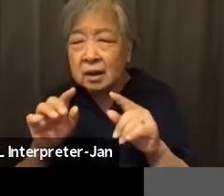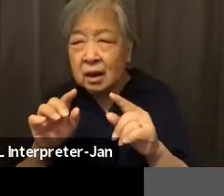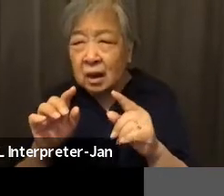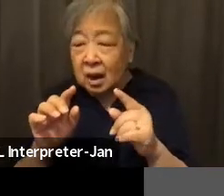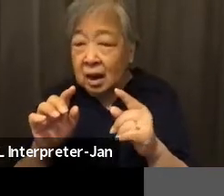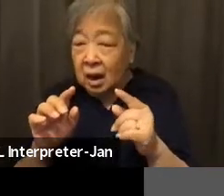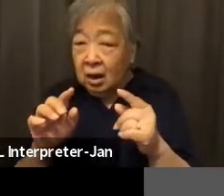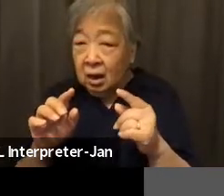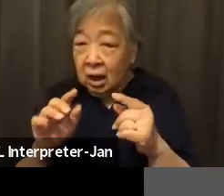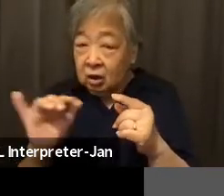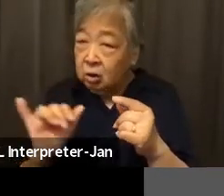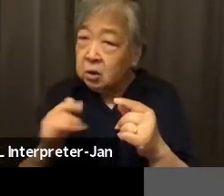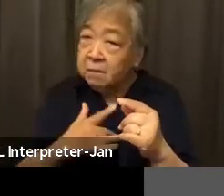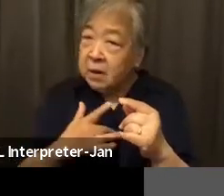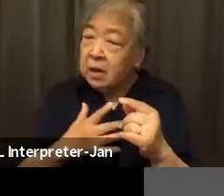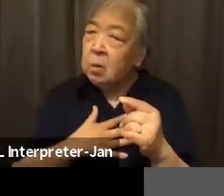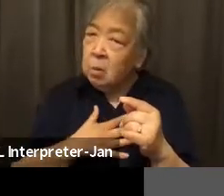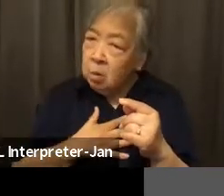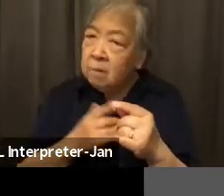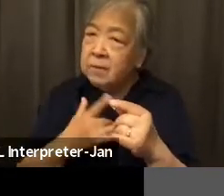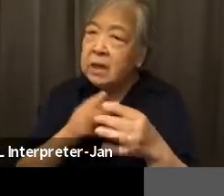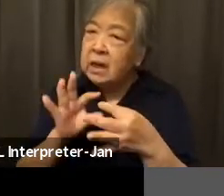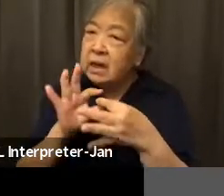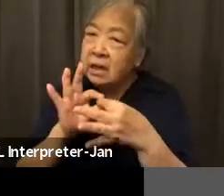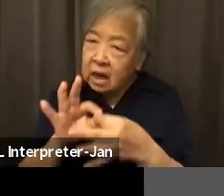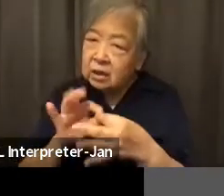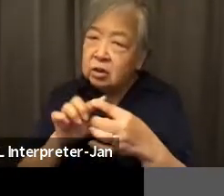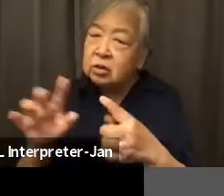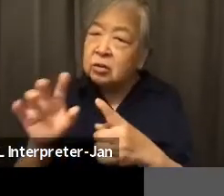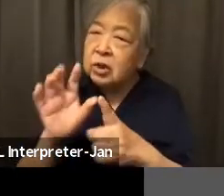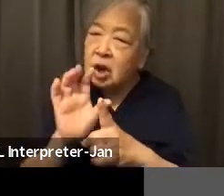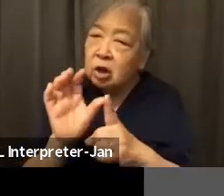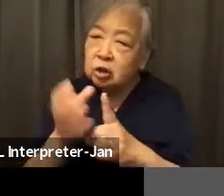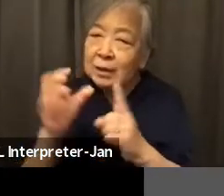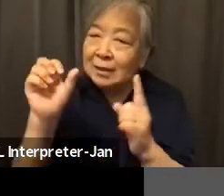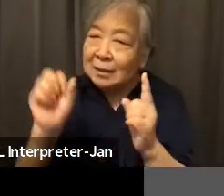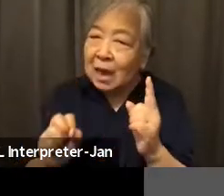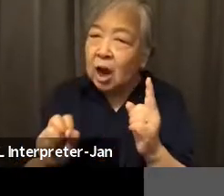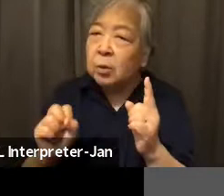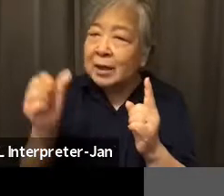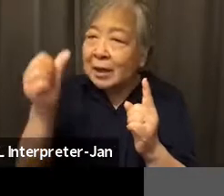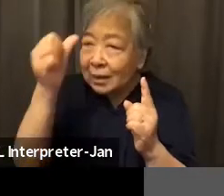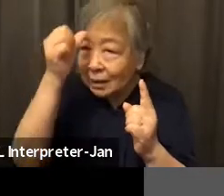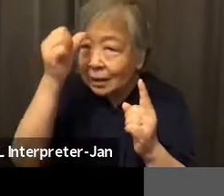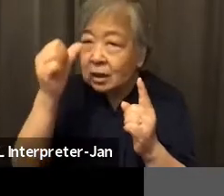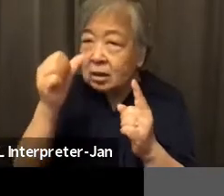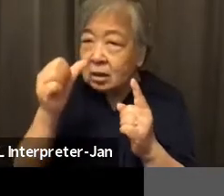feeling more connected to the culture, the South Indian culture, during my time there.